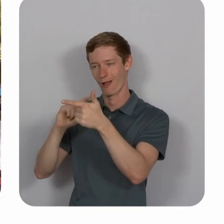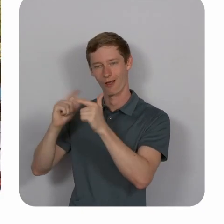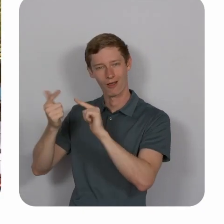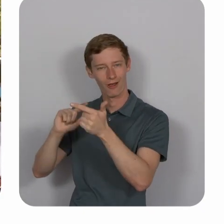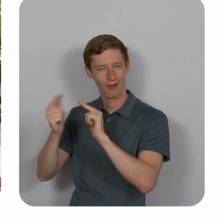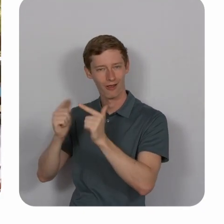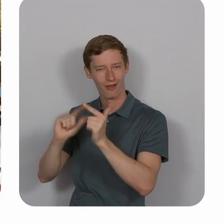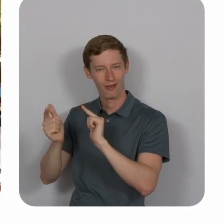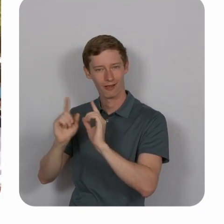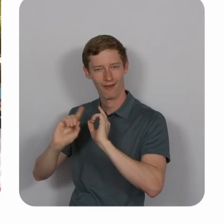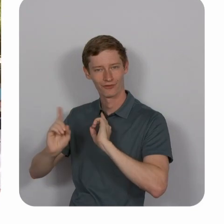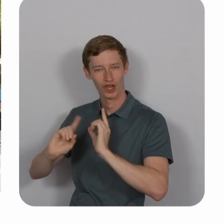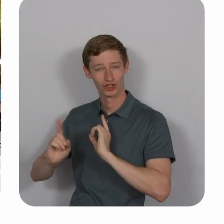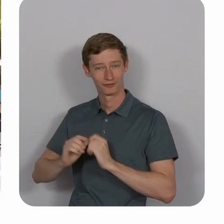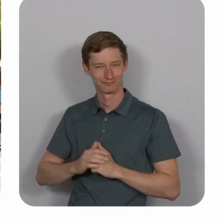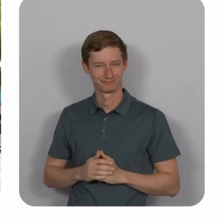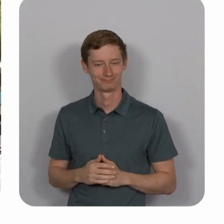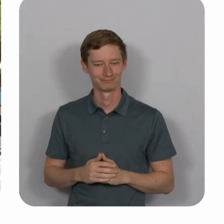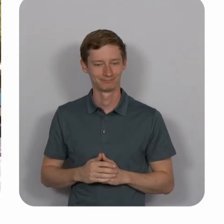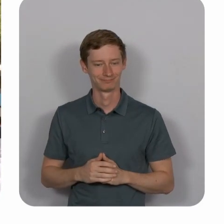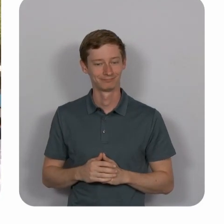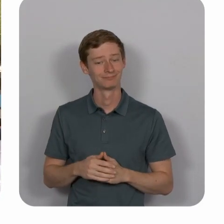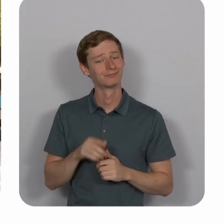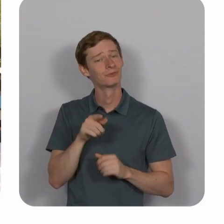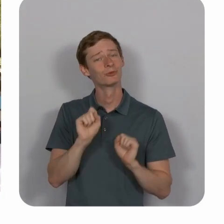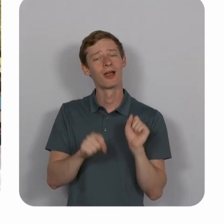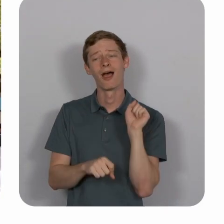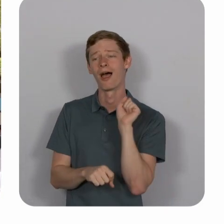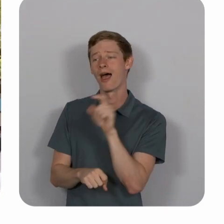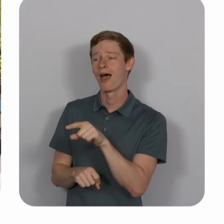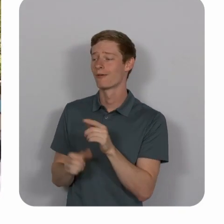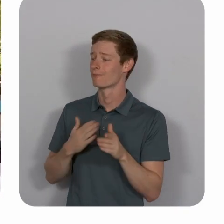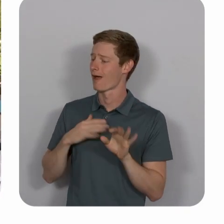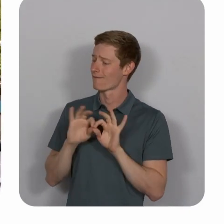And ask about where to go with your family next,